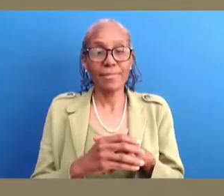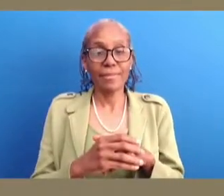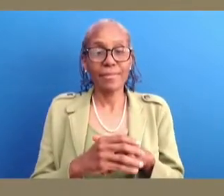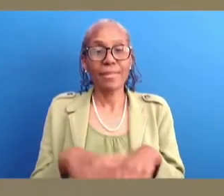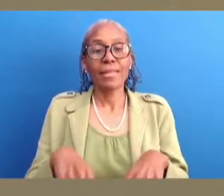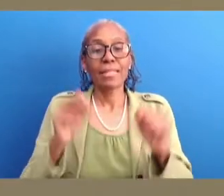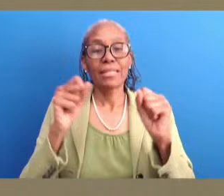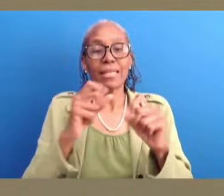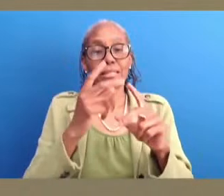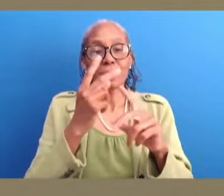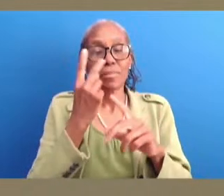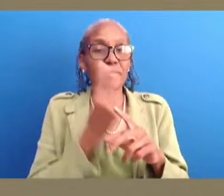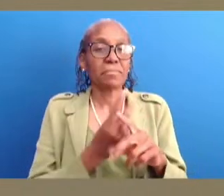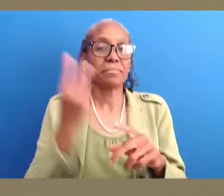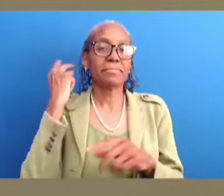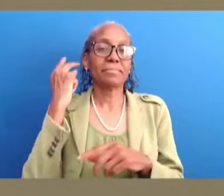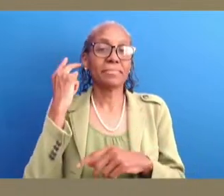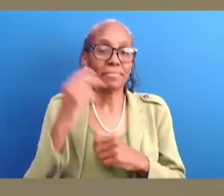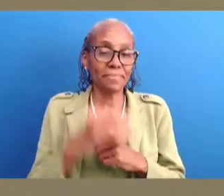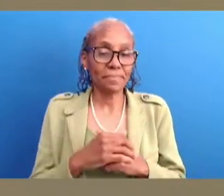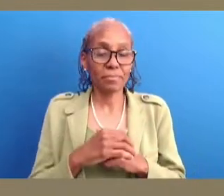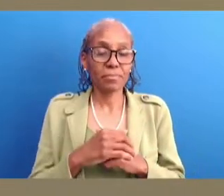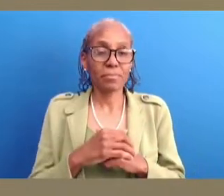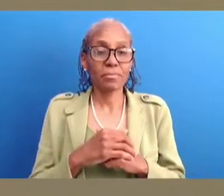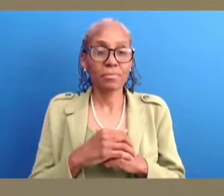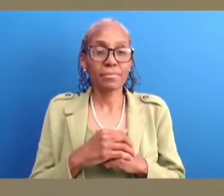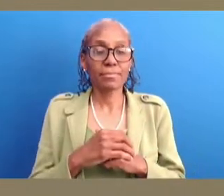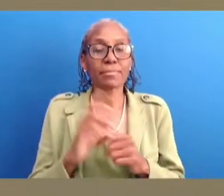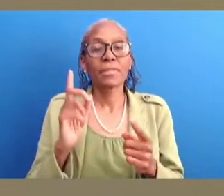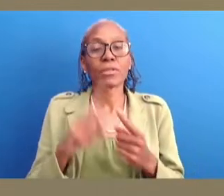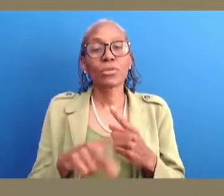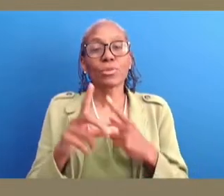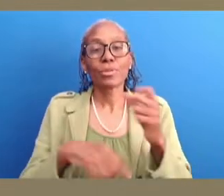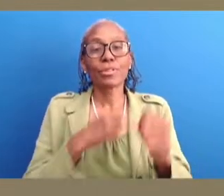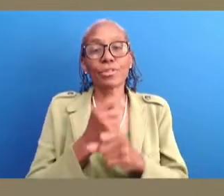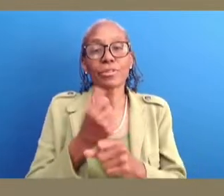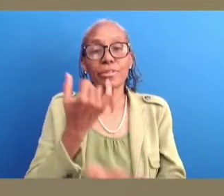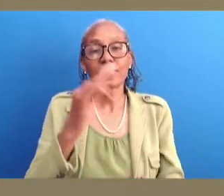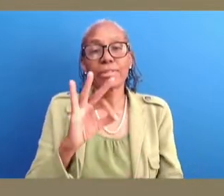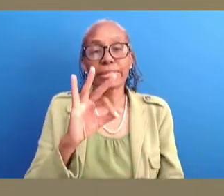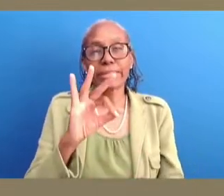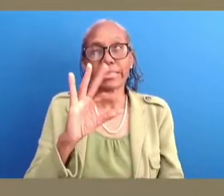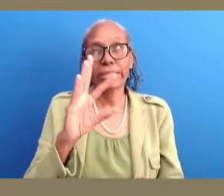THANK YOU.